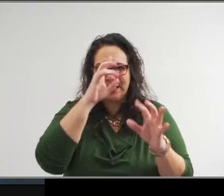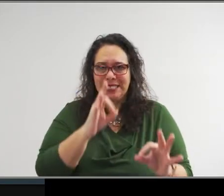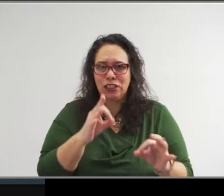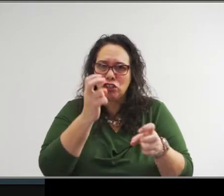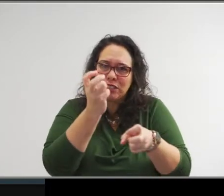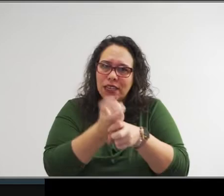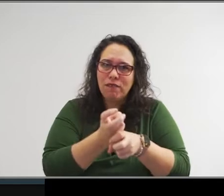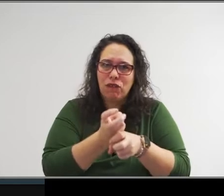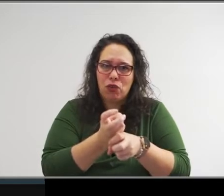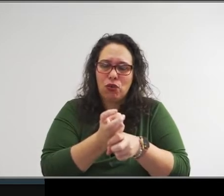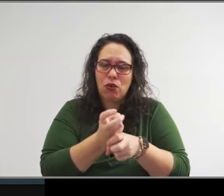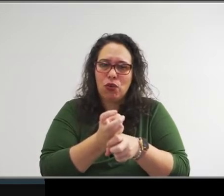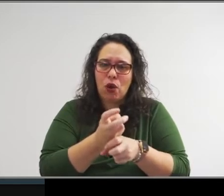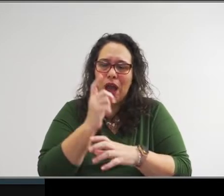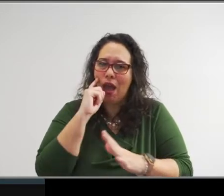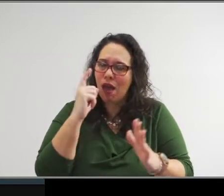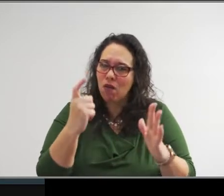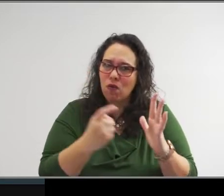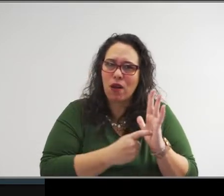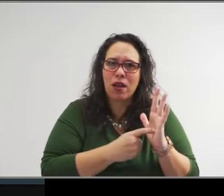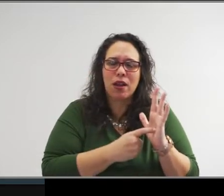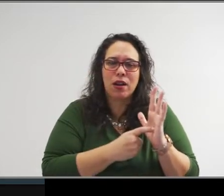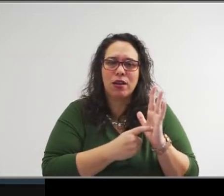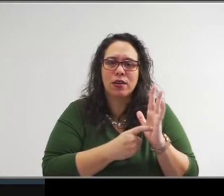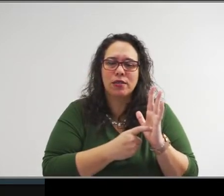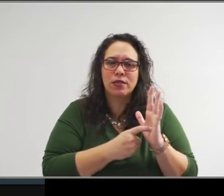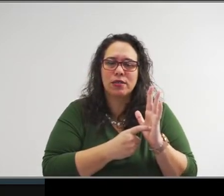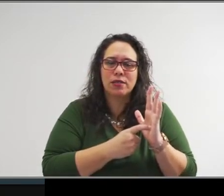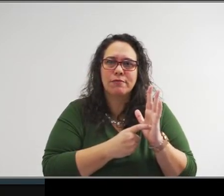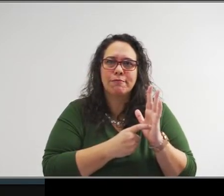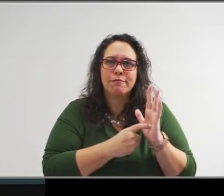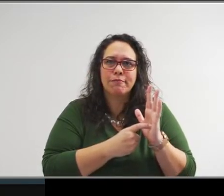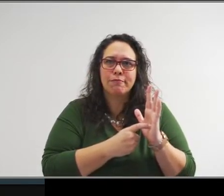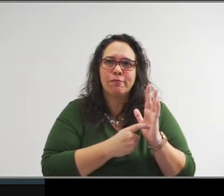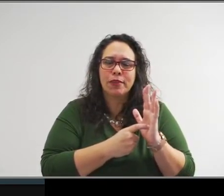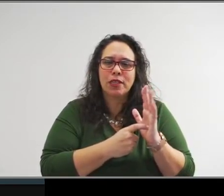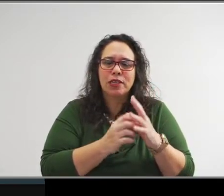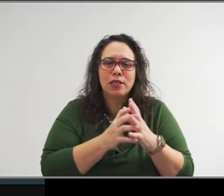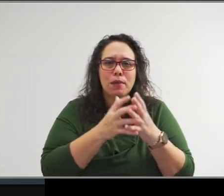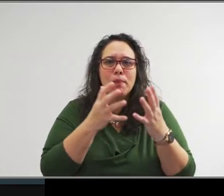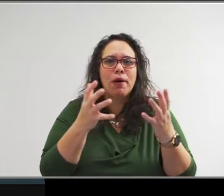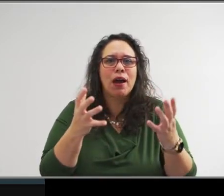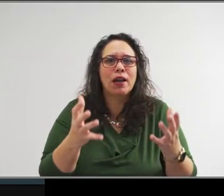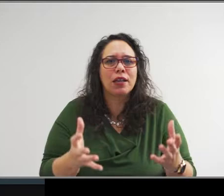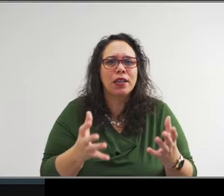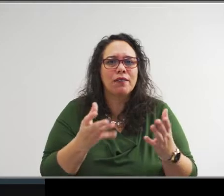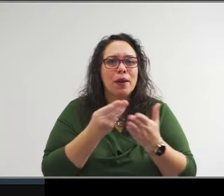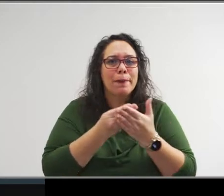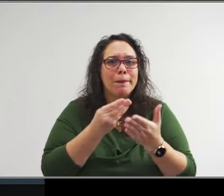and I recognize there's an abundance of lost learning that's happening.